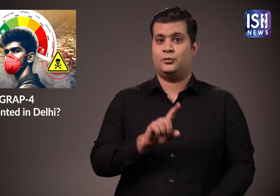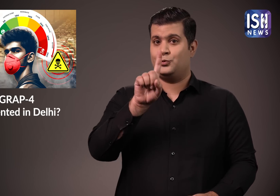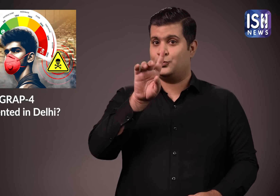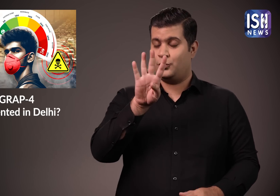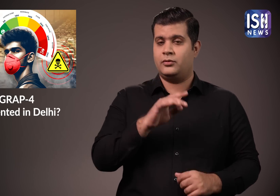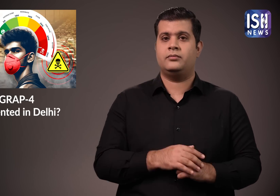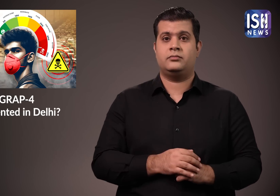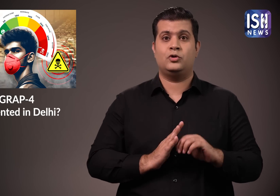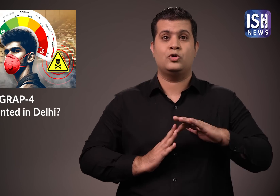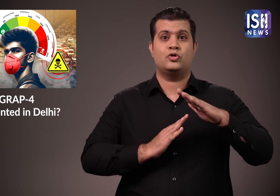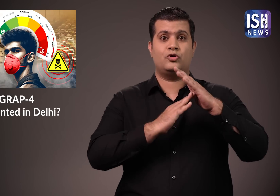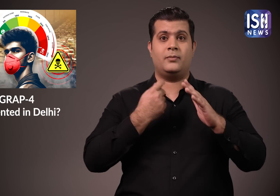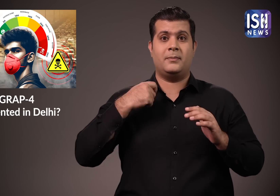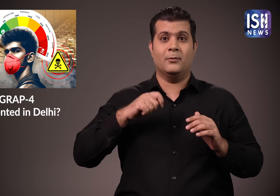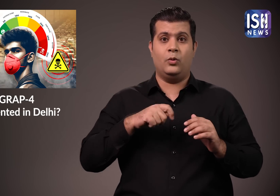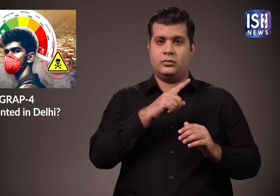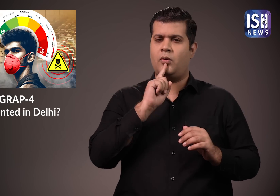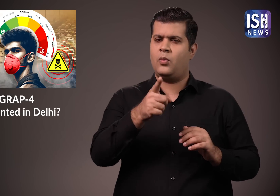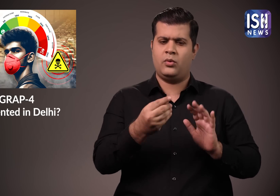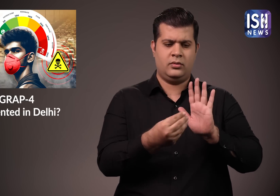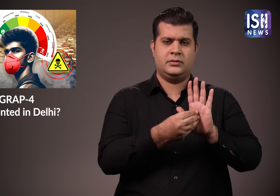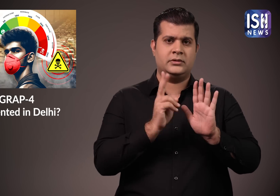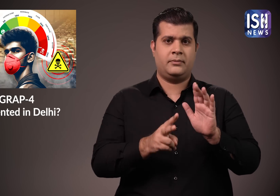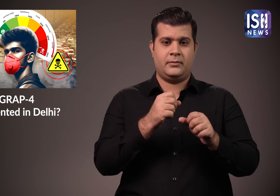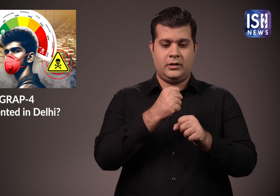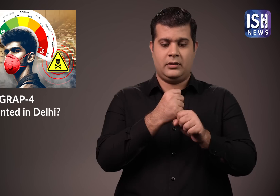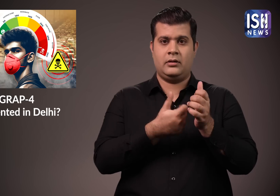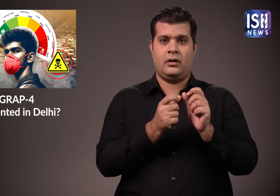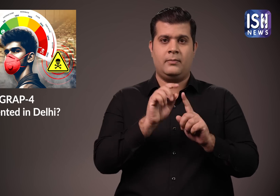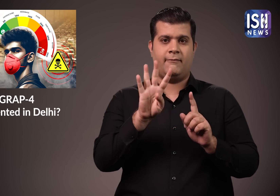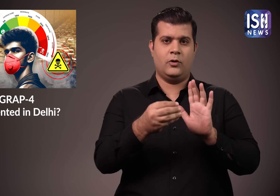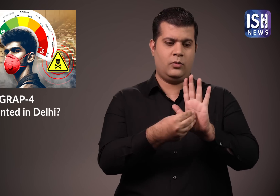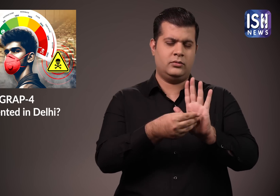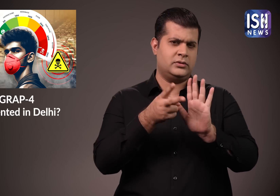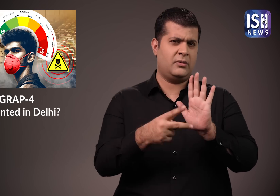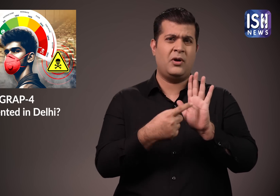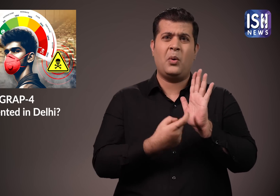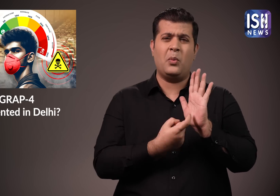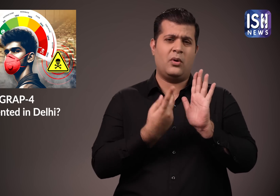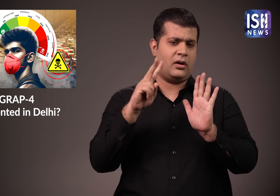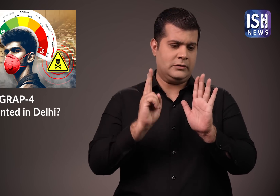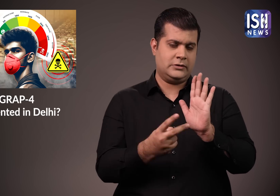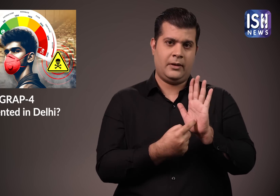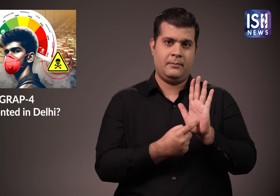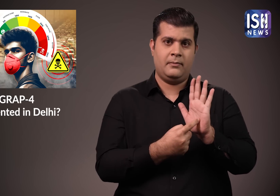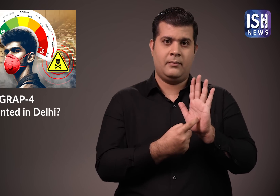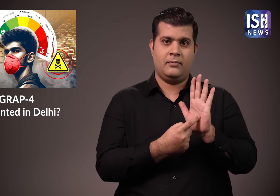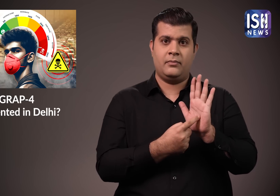14. The Supreme Court has ordered GRAP-4 to remain in place until further order.